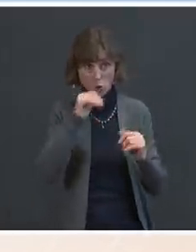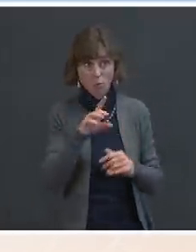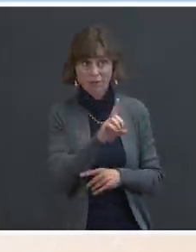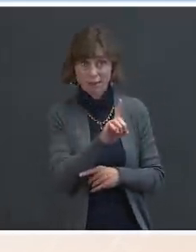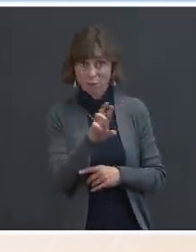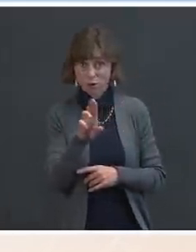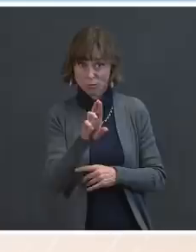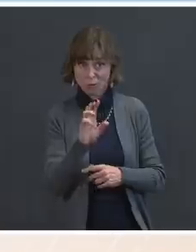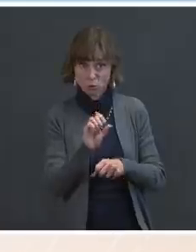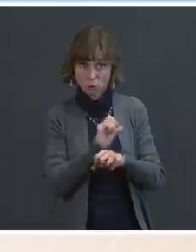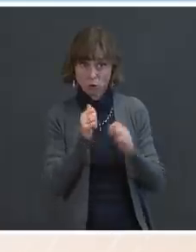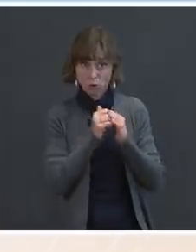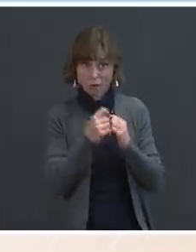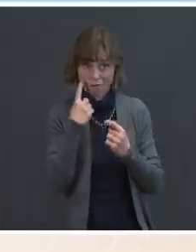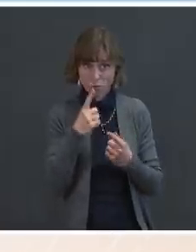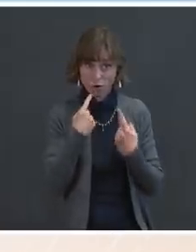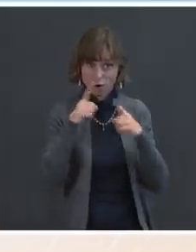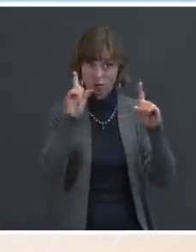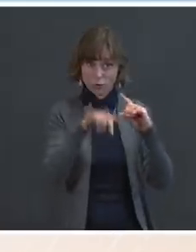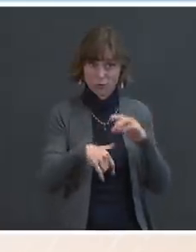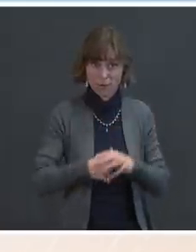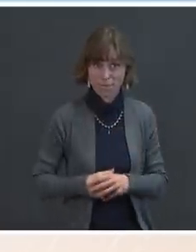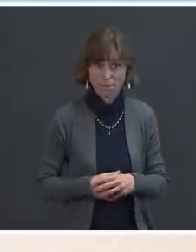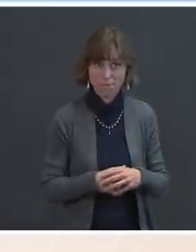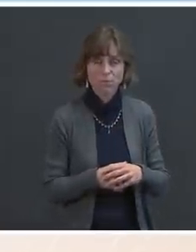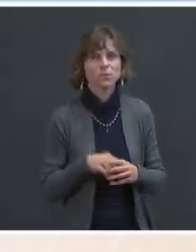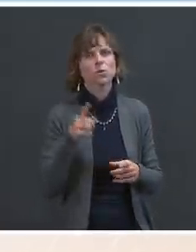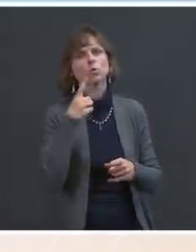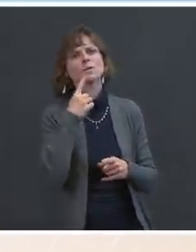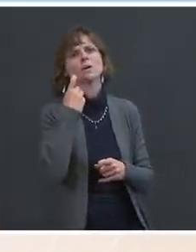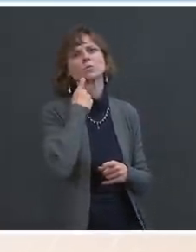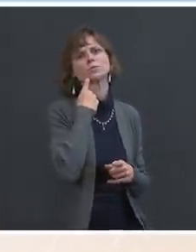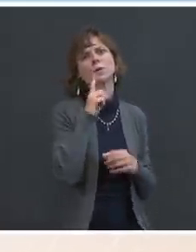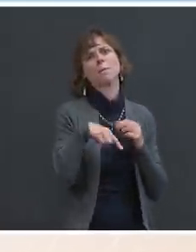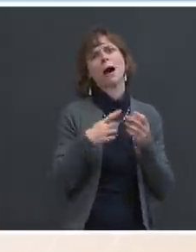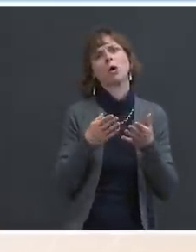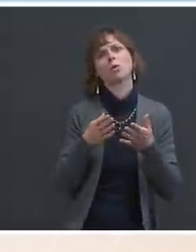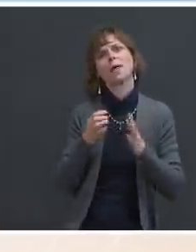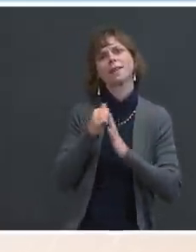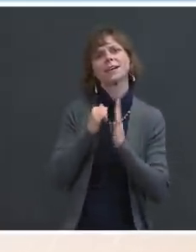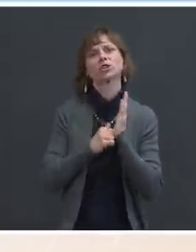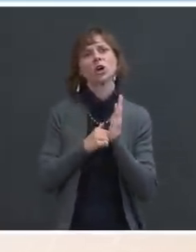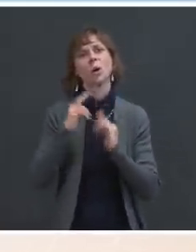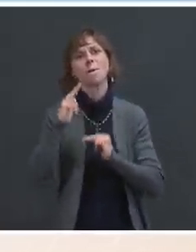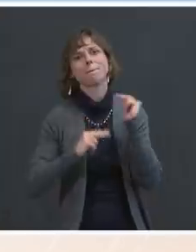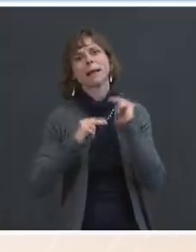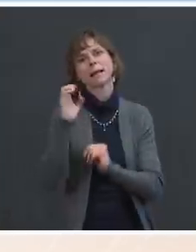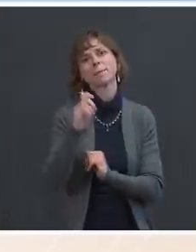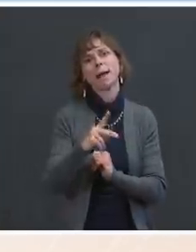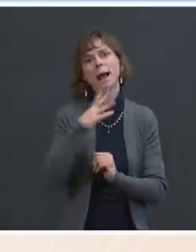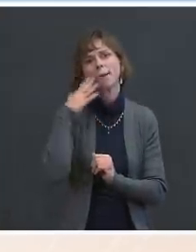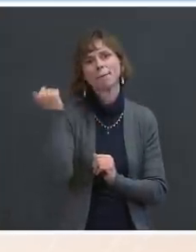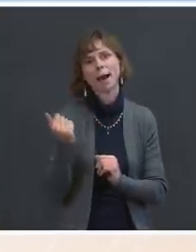The Press: And then one last question on the overall agenda. You were saying earlier, you know, when you look at Build Back Better, you were sort of thinking through, kind of, what's next.